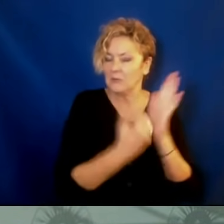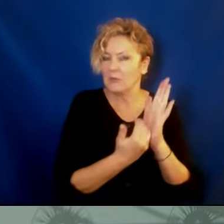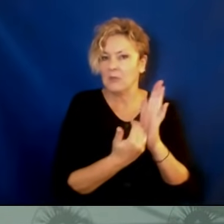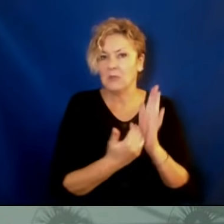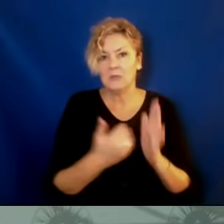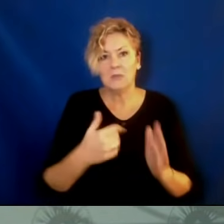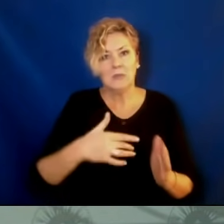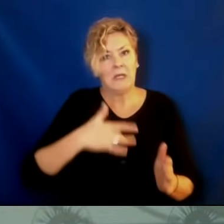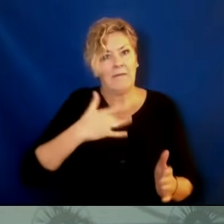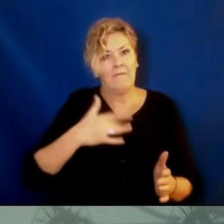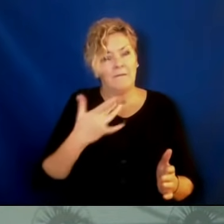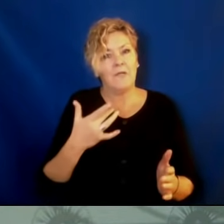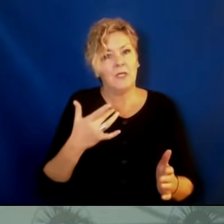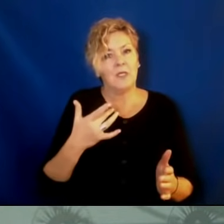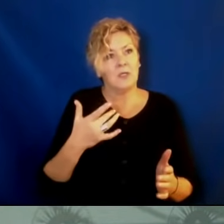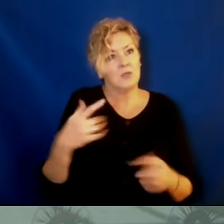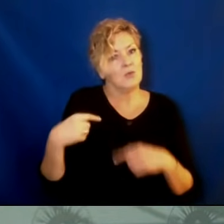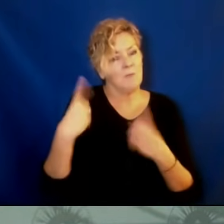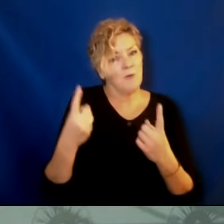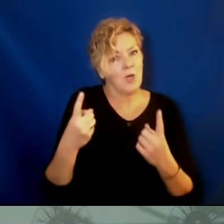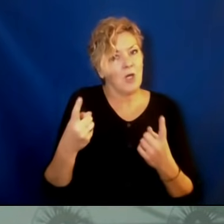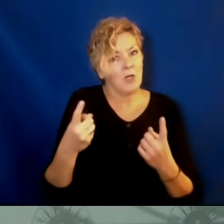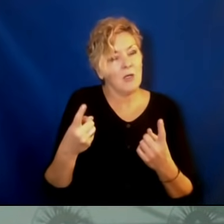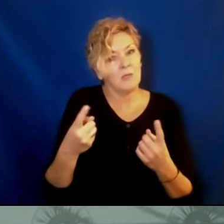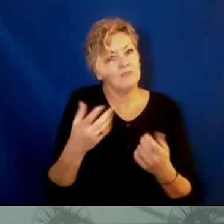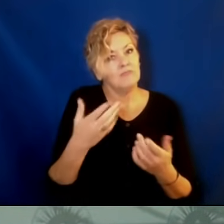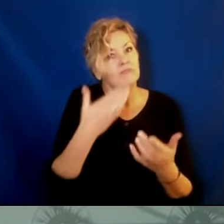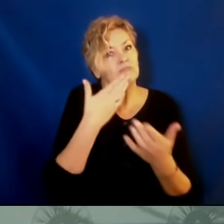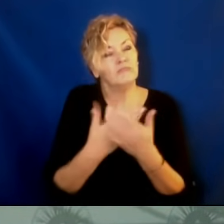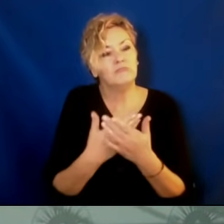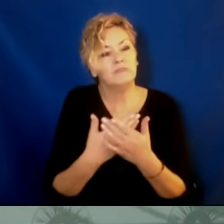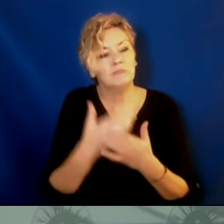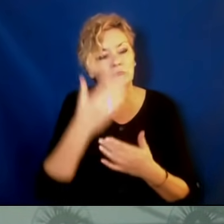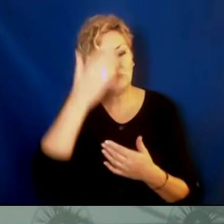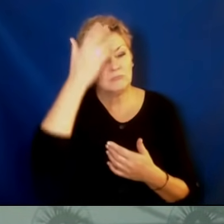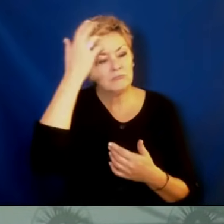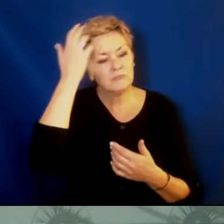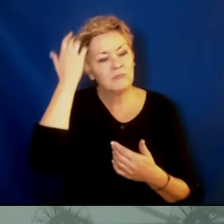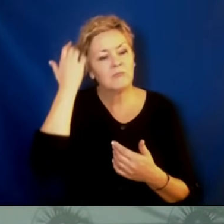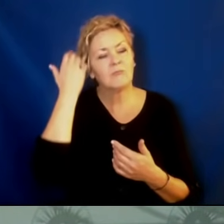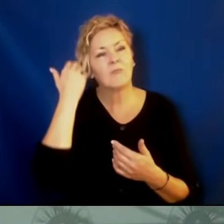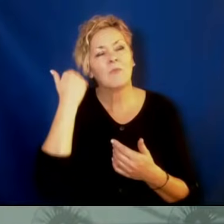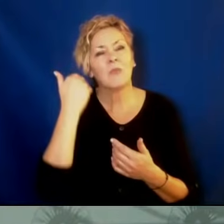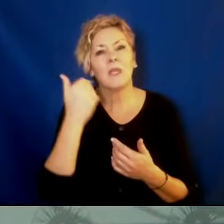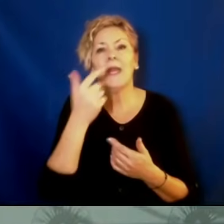the federal government will do its work and I think it is, but it's also our expectation